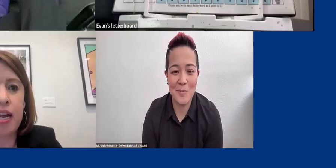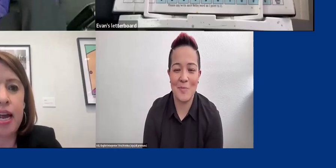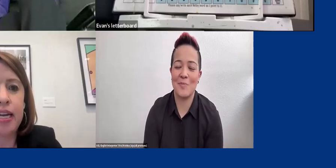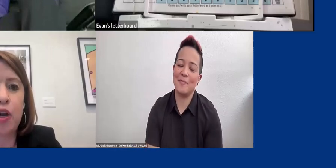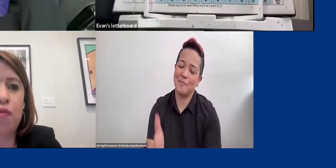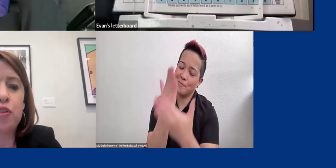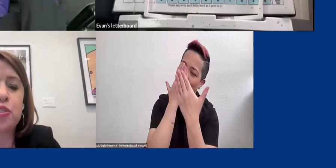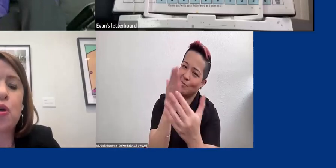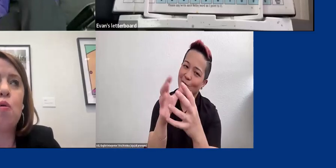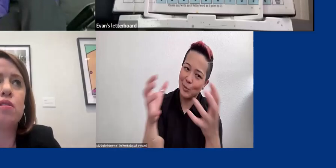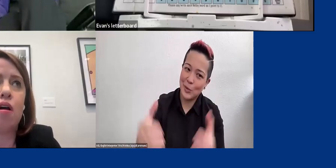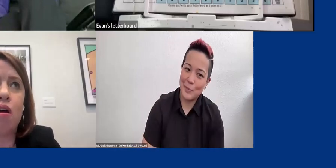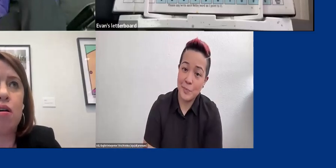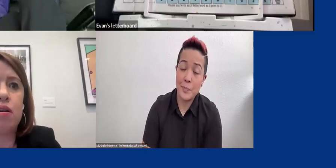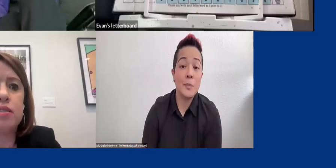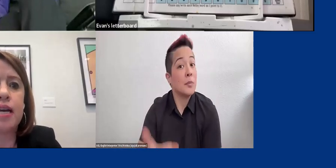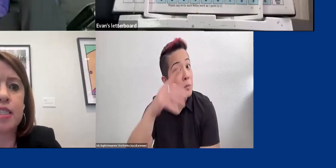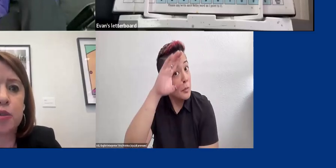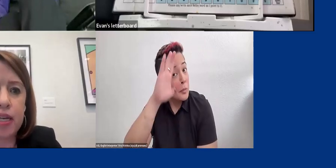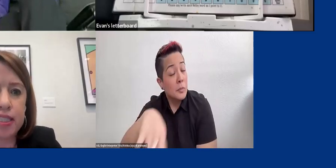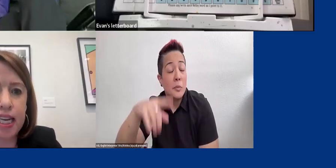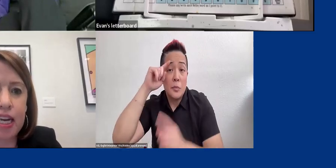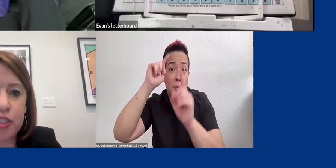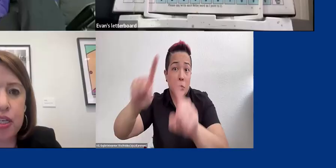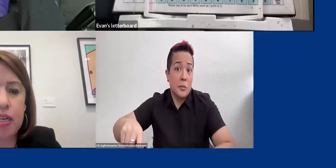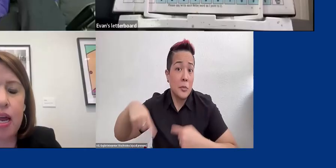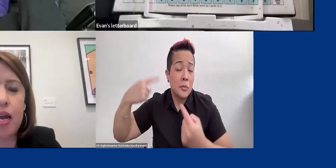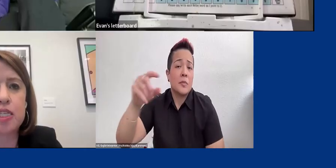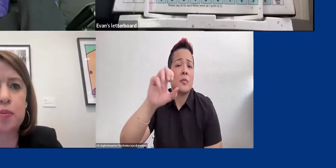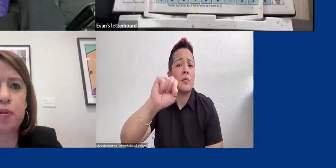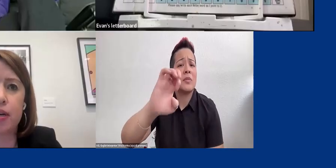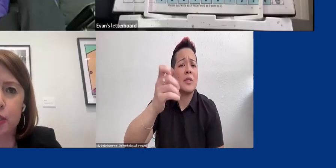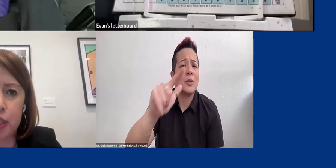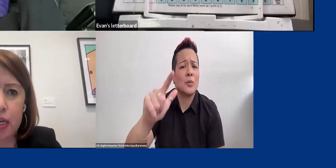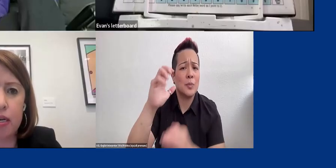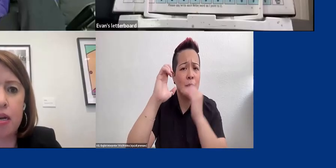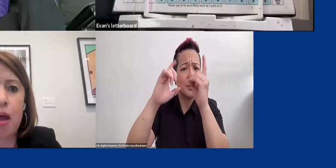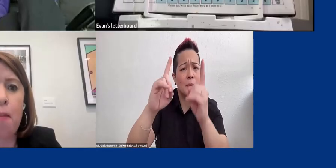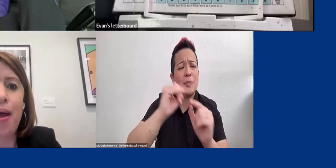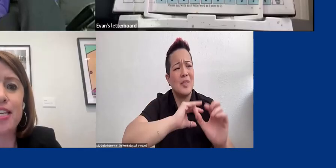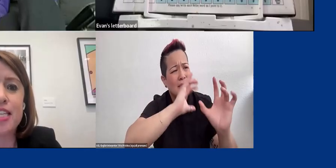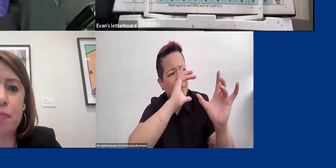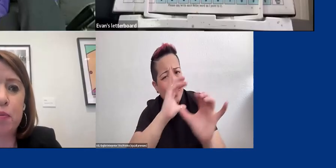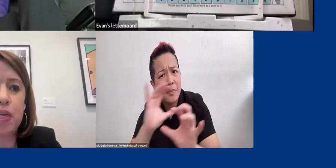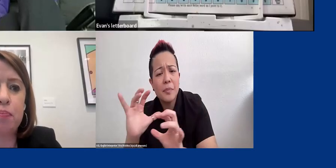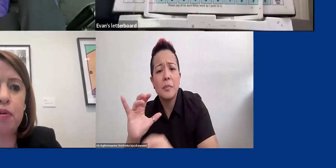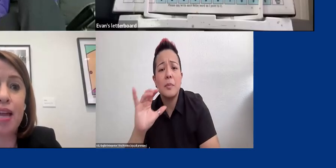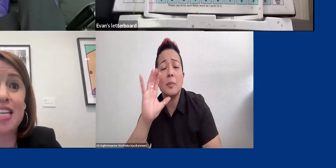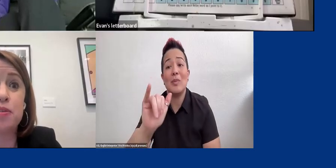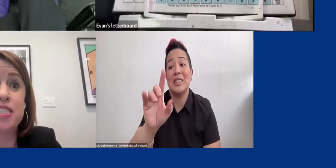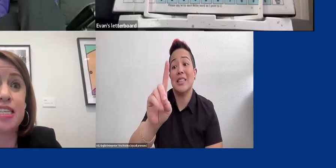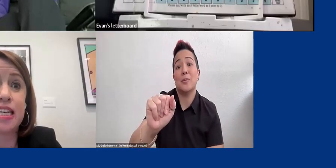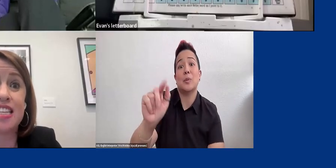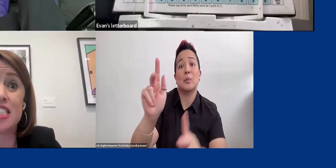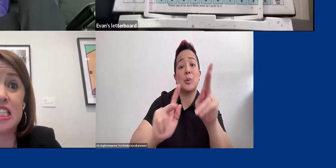You know, for so long, sexual education and exploration by disabled people has been seen as